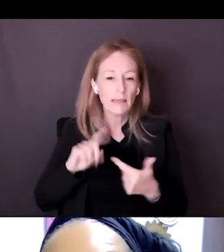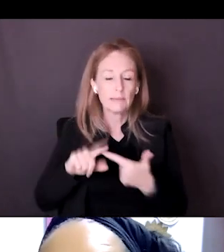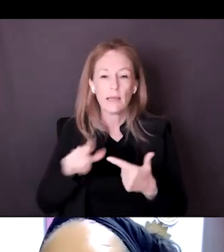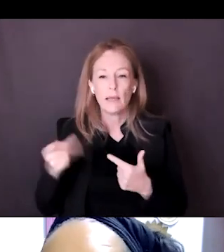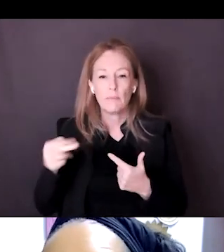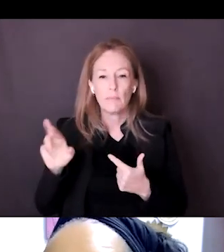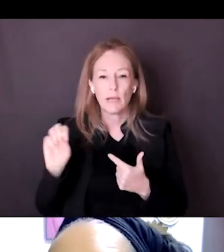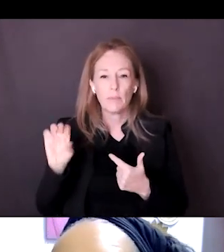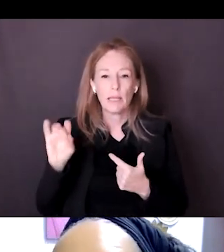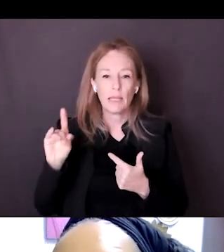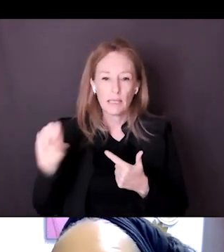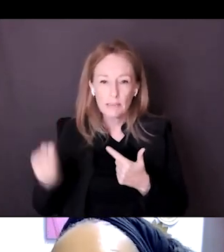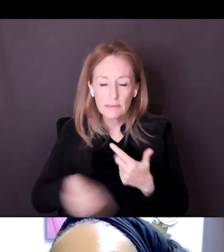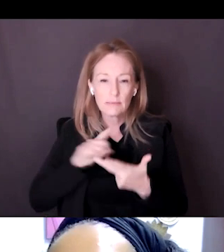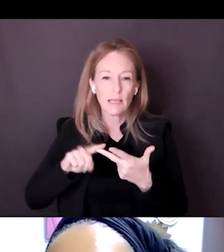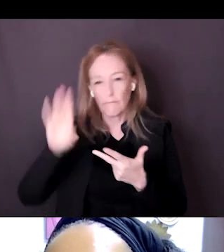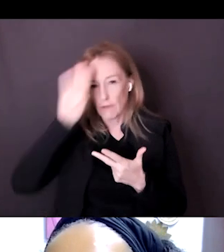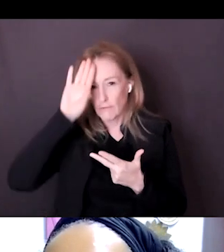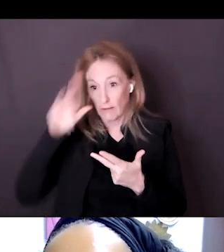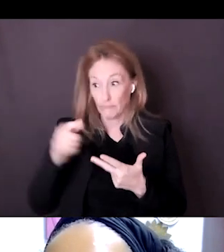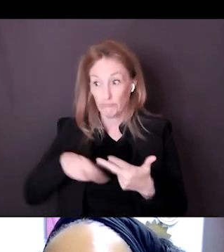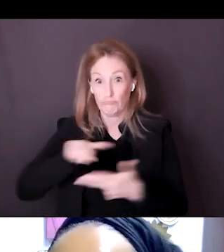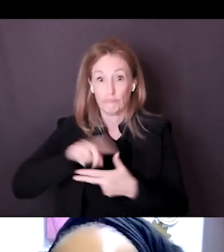THEY ARE ALSO INVOLVED IN THE CRISIS RESPONSE. IT IS NOT